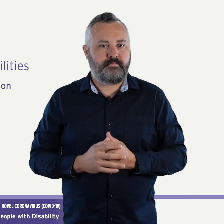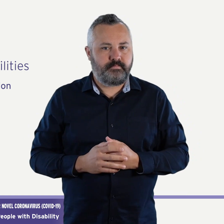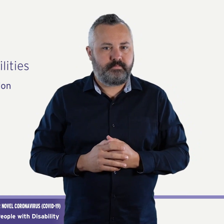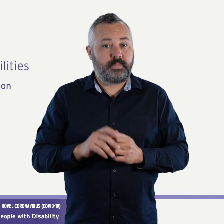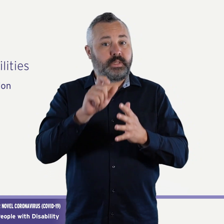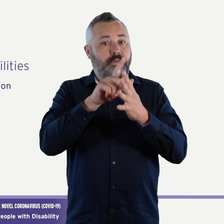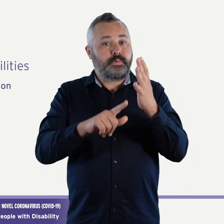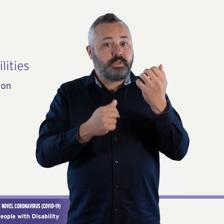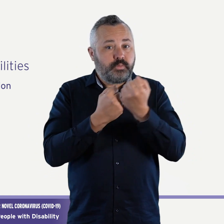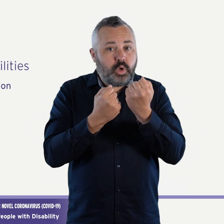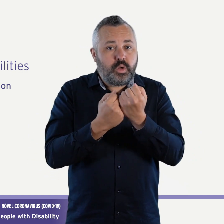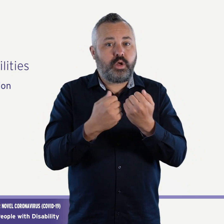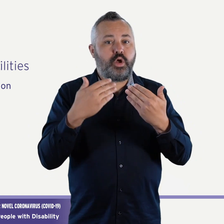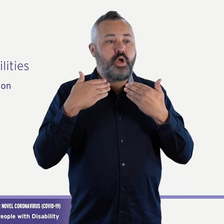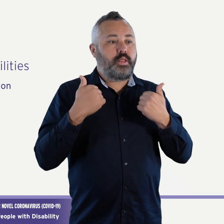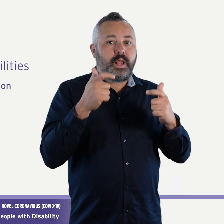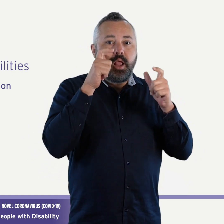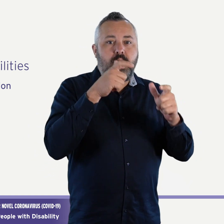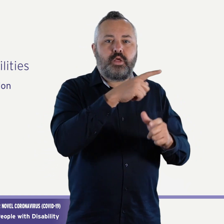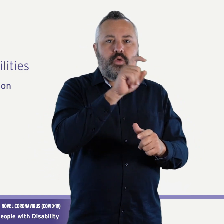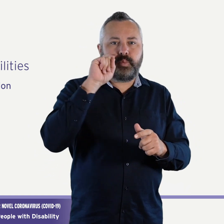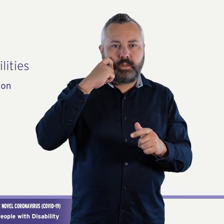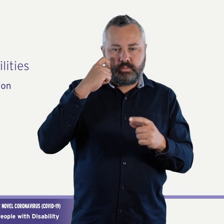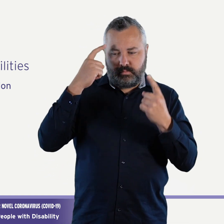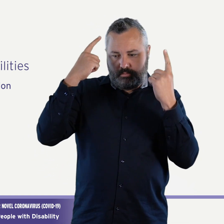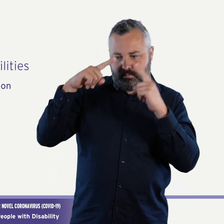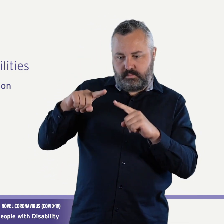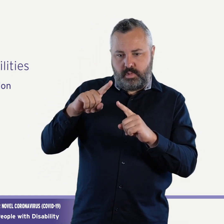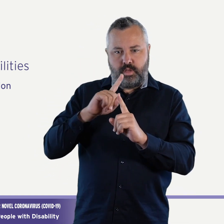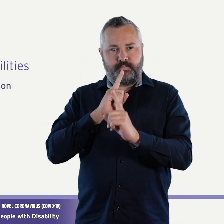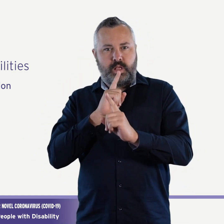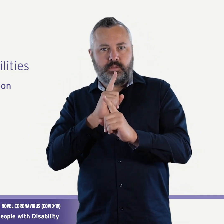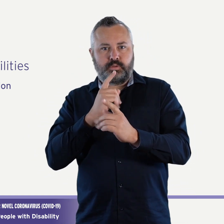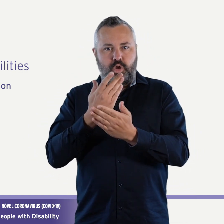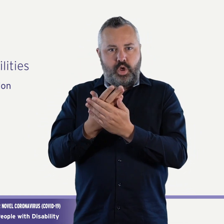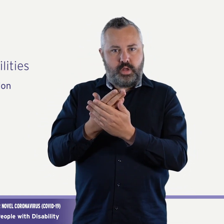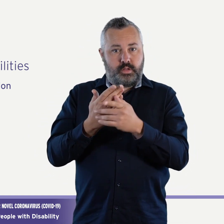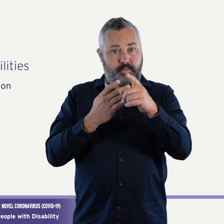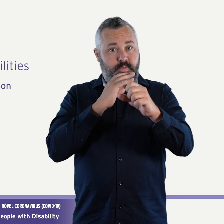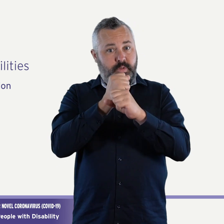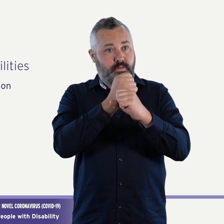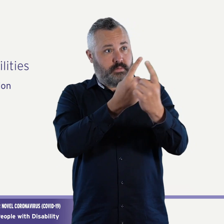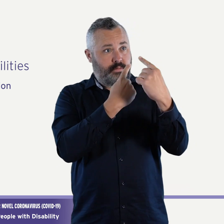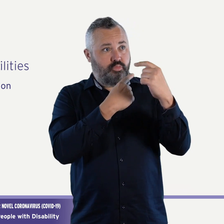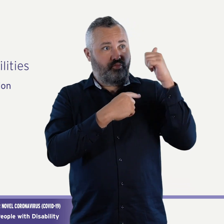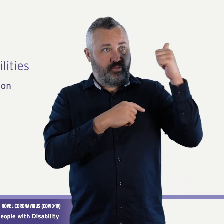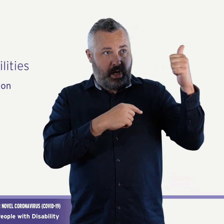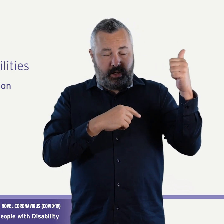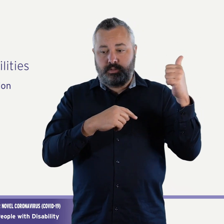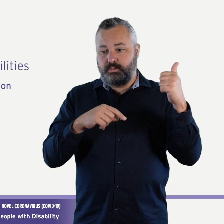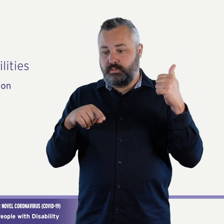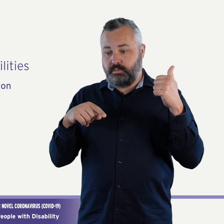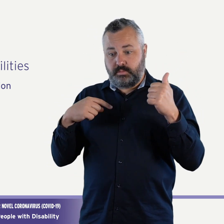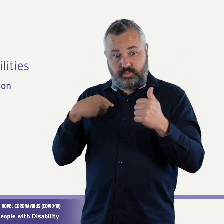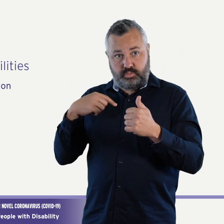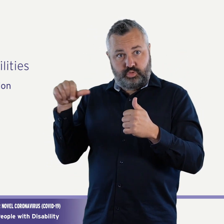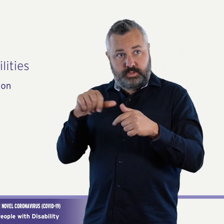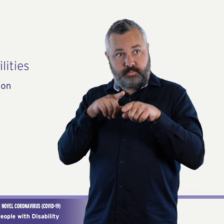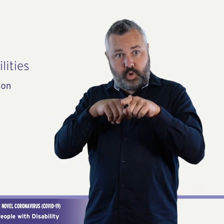The disability support sector and health care settings providing care for people with disability will advise on the timing and impacts and assist in